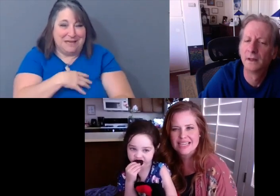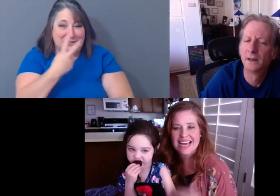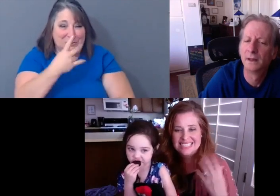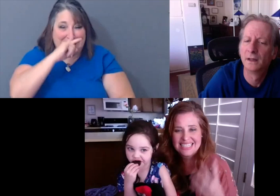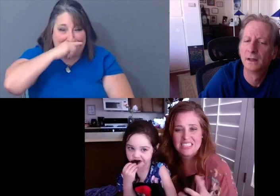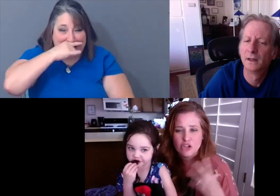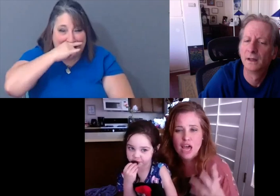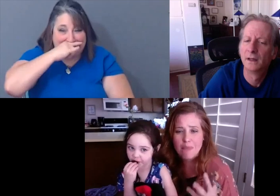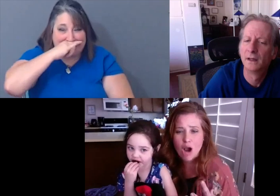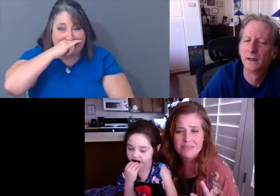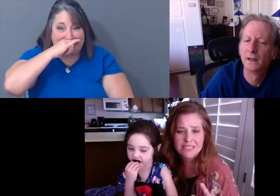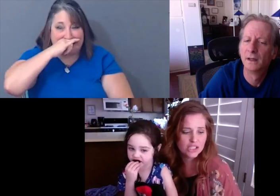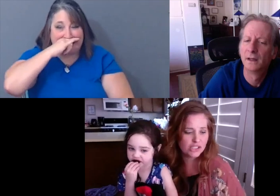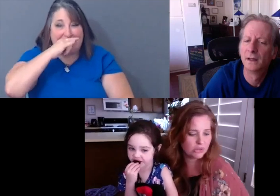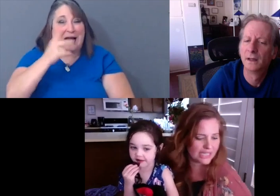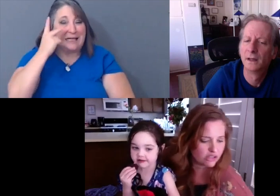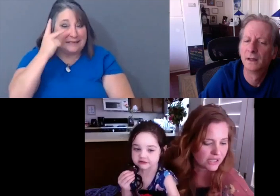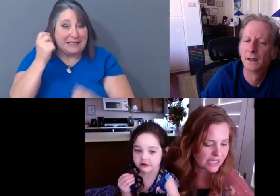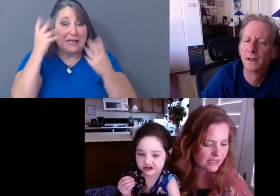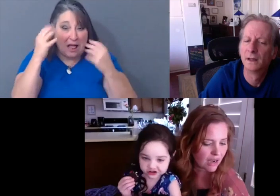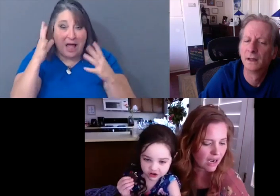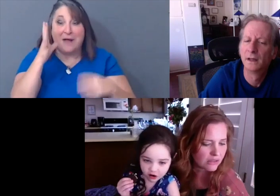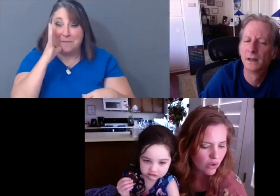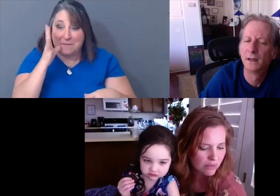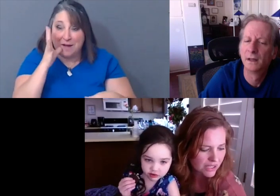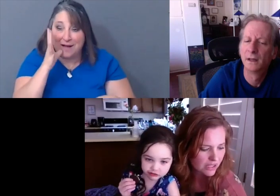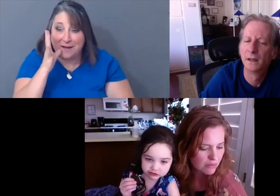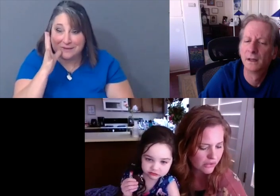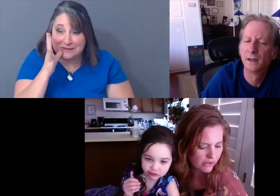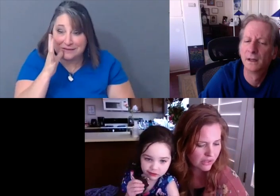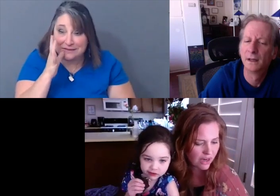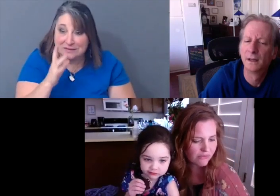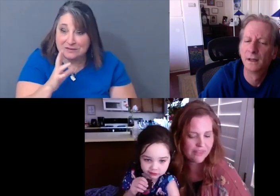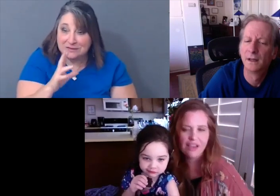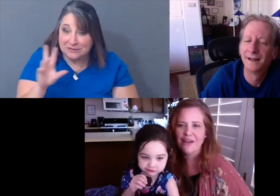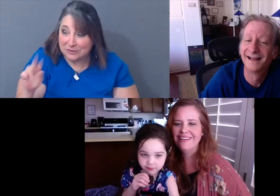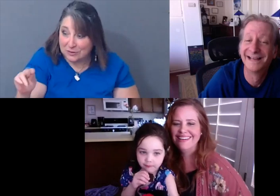I see this for a lot of moms too. Ethan, uh uh, don't unplug the computer, no.